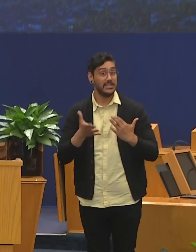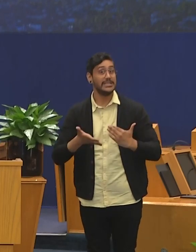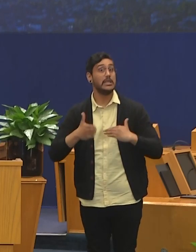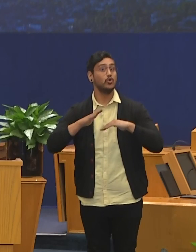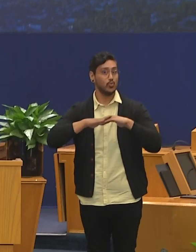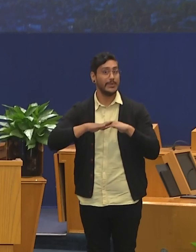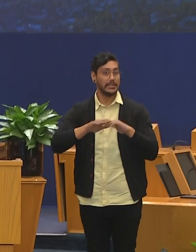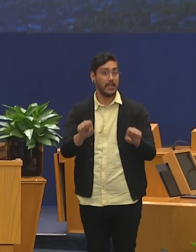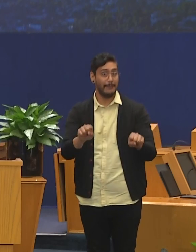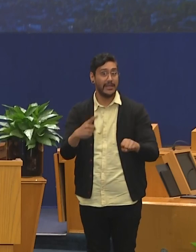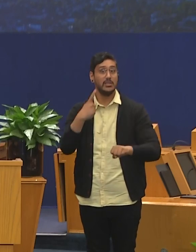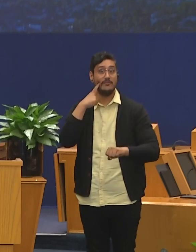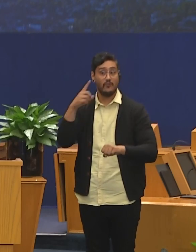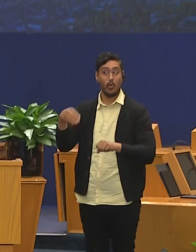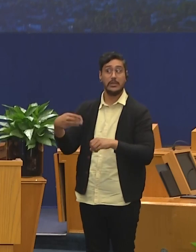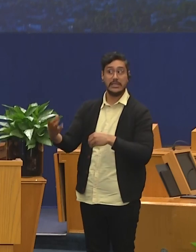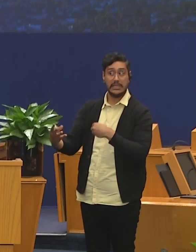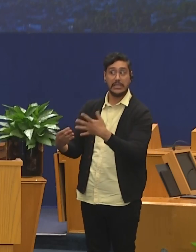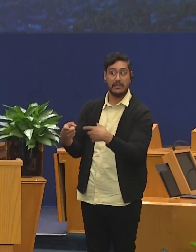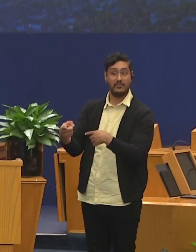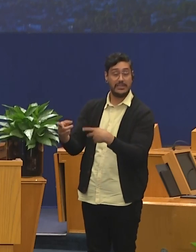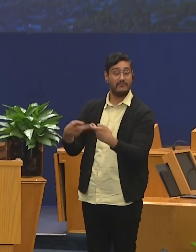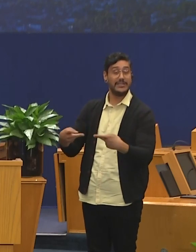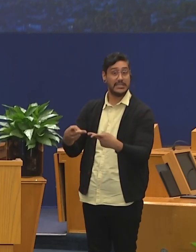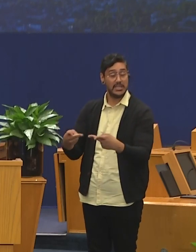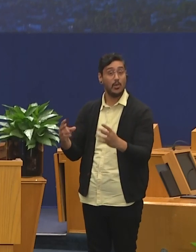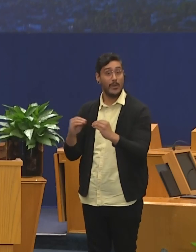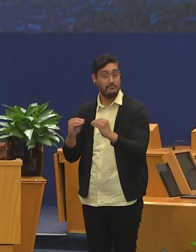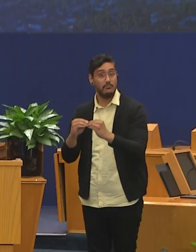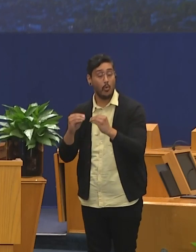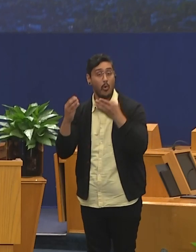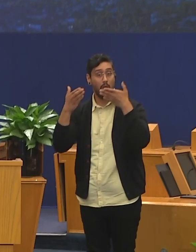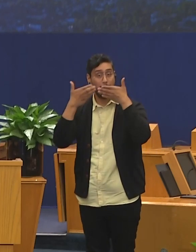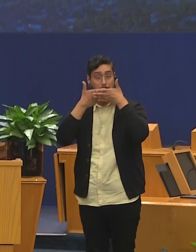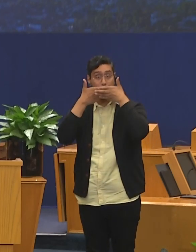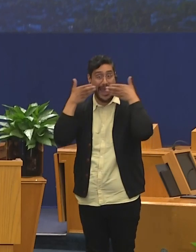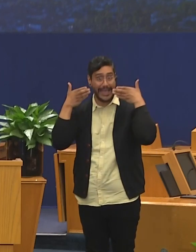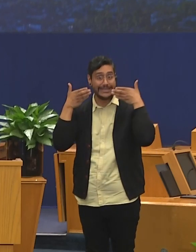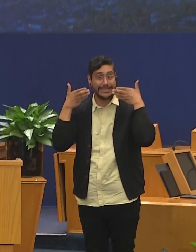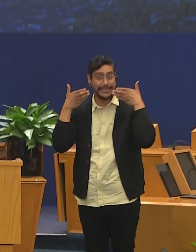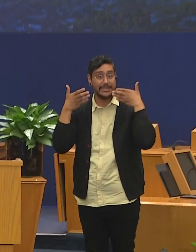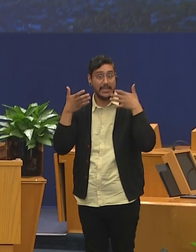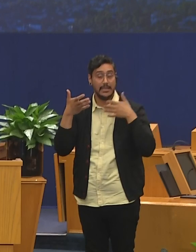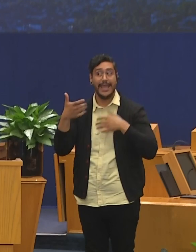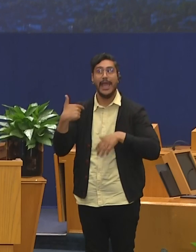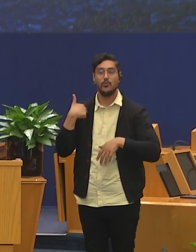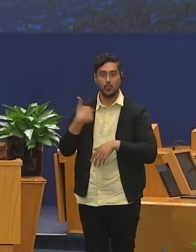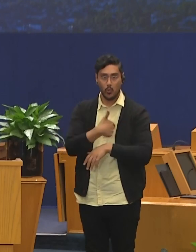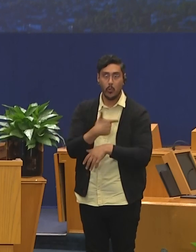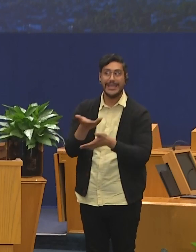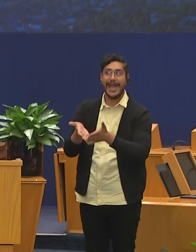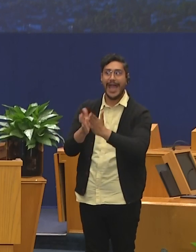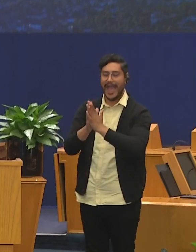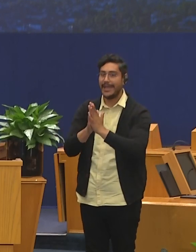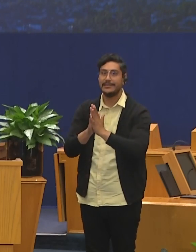INCREASED OUR CAPACITY TO SUPPLY THESE FACILITIES WITH SURGICAL MASKS.